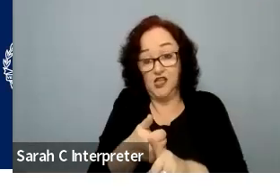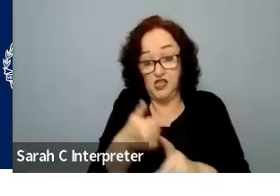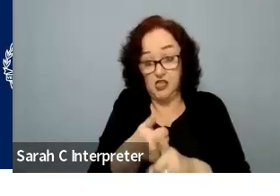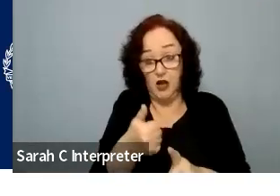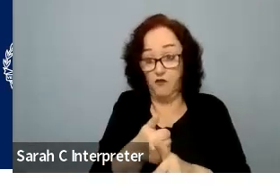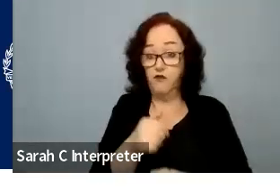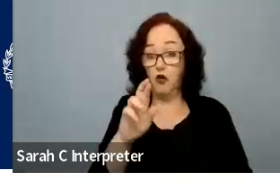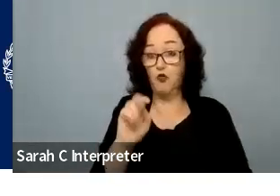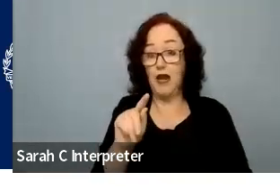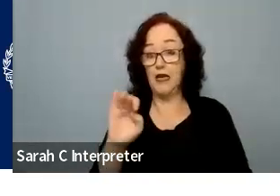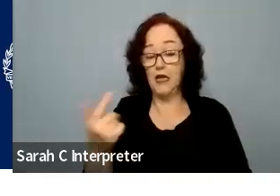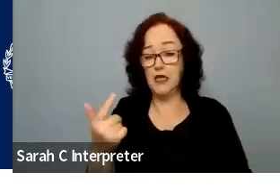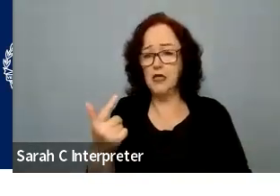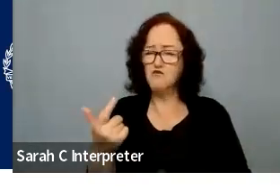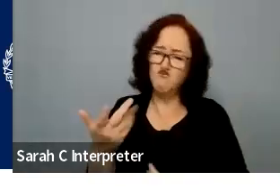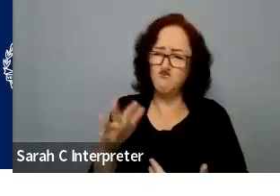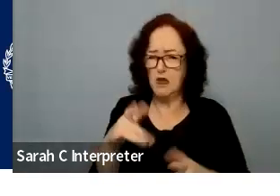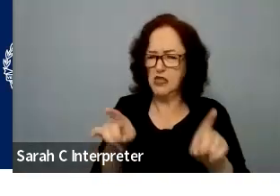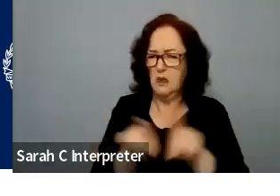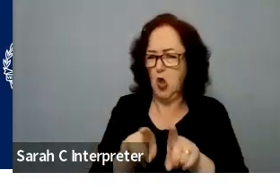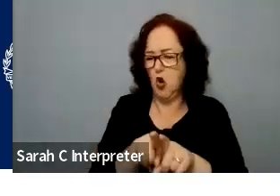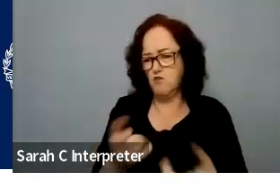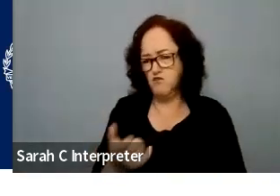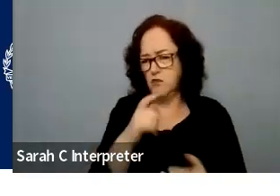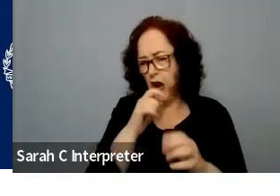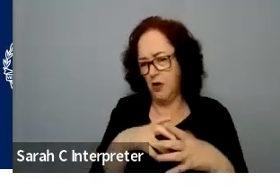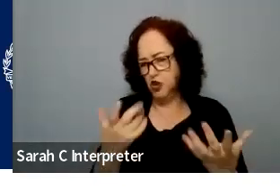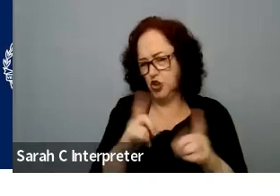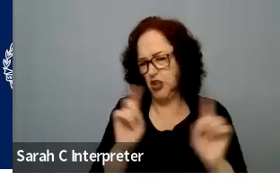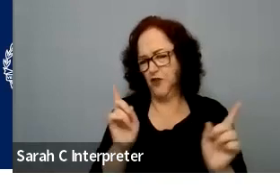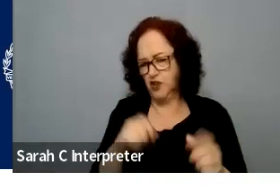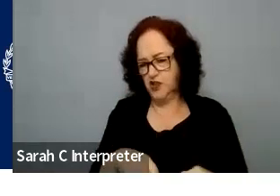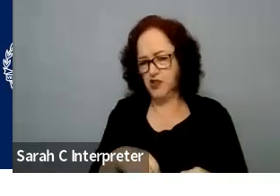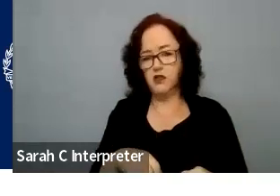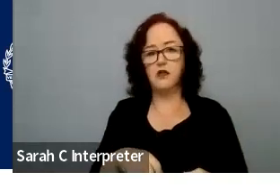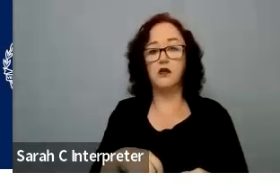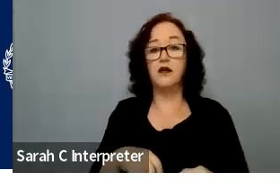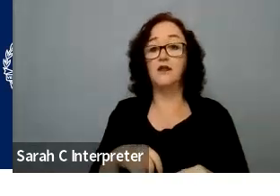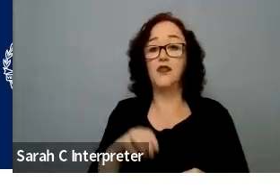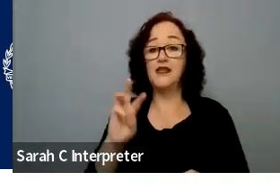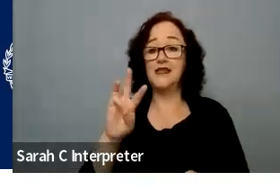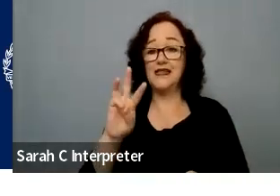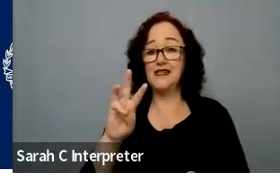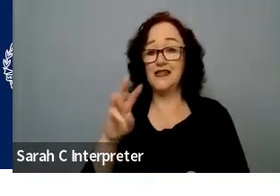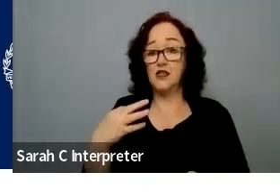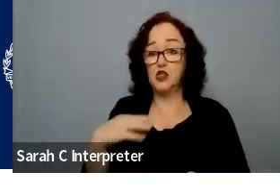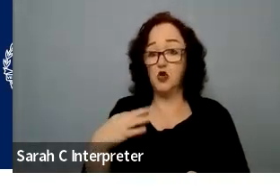with no significant differences on any of the six self attribution scale scores, and the pre-tests